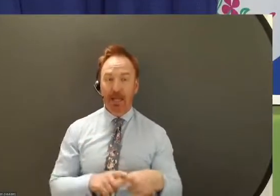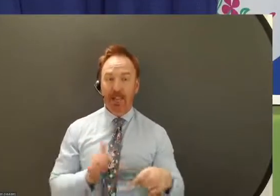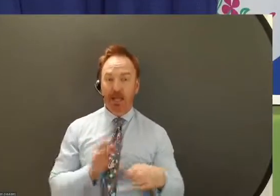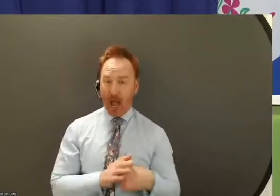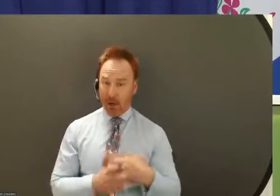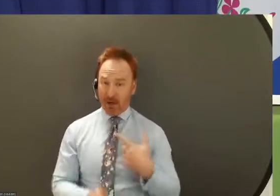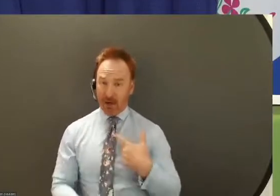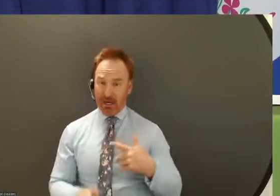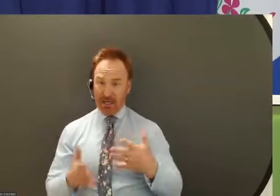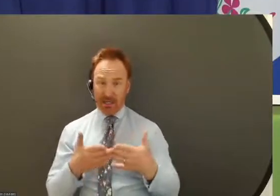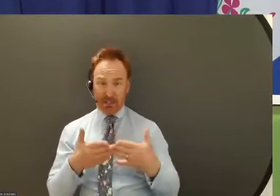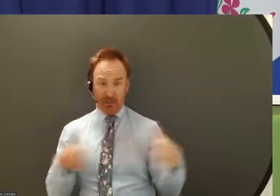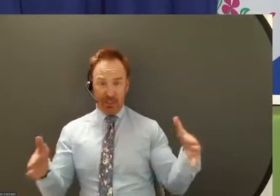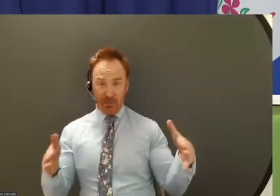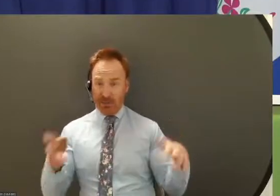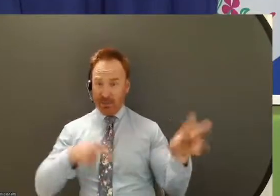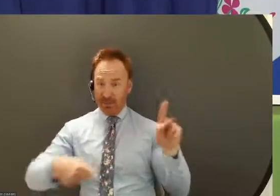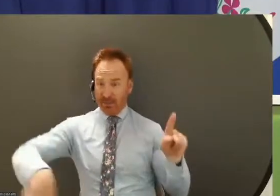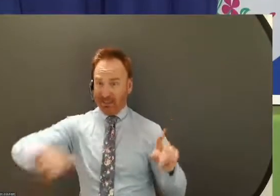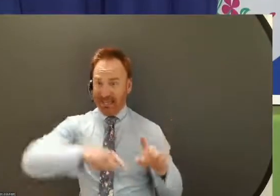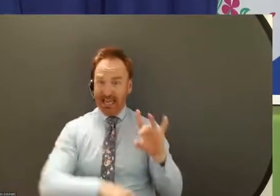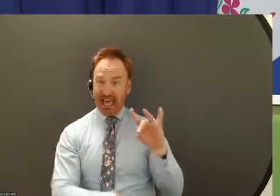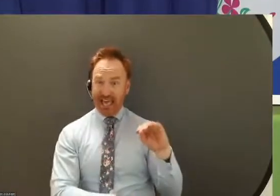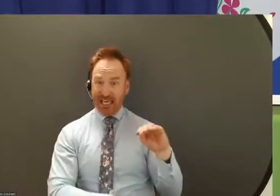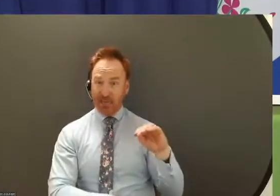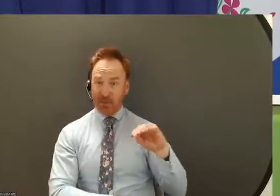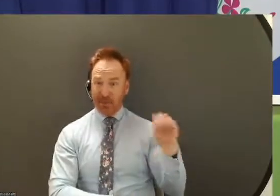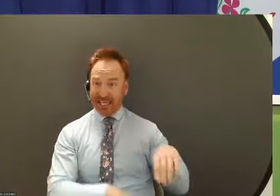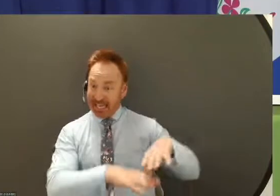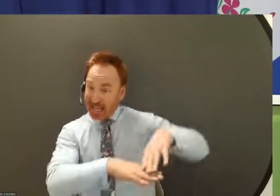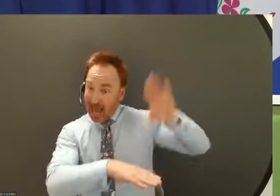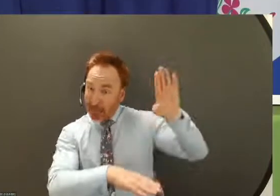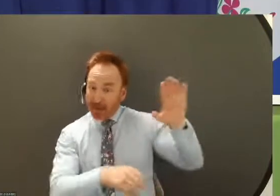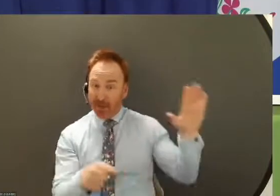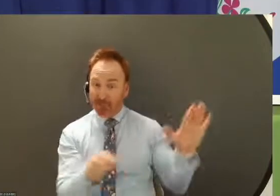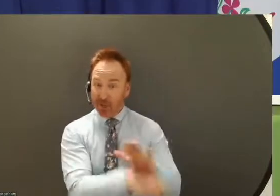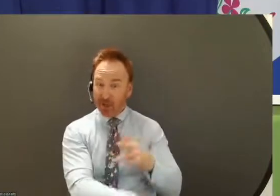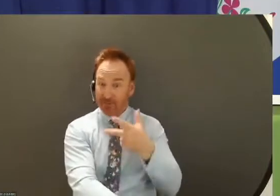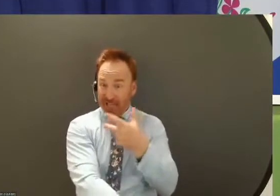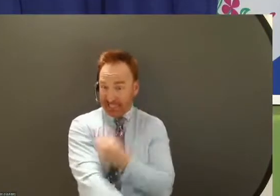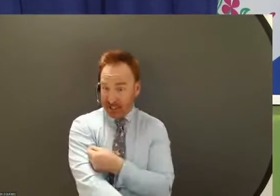we learn how to manage in outbreak highly vaccinated population.